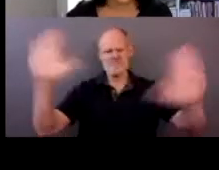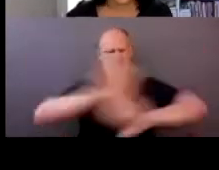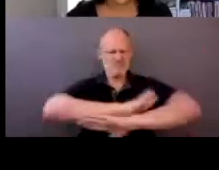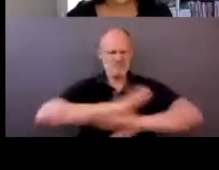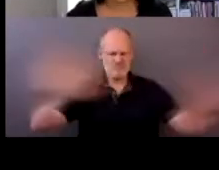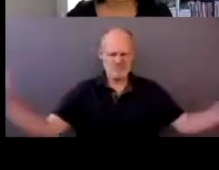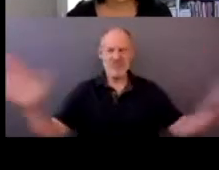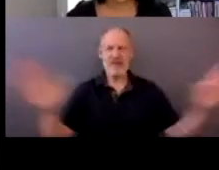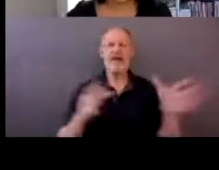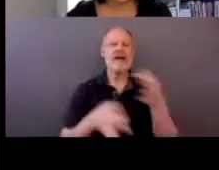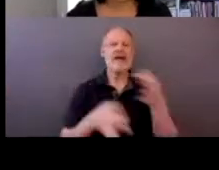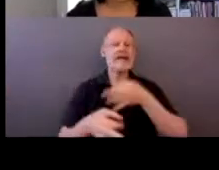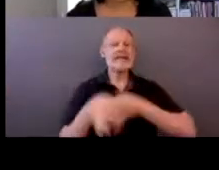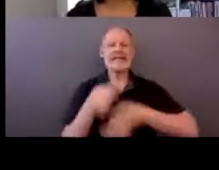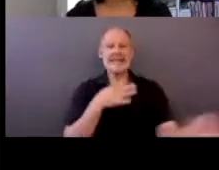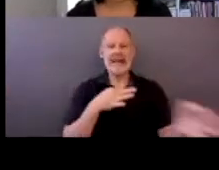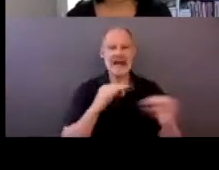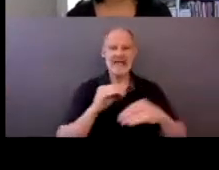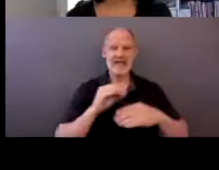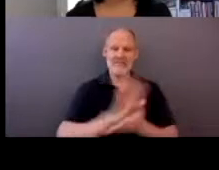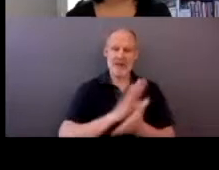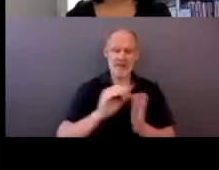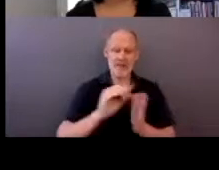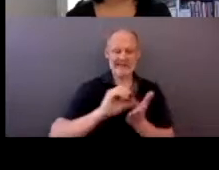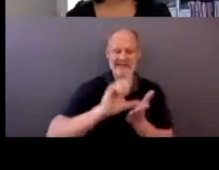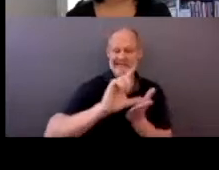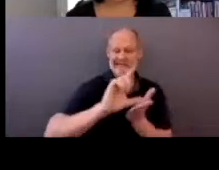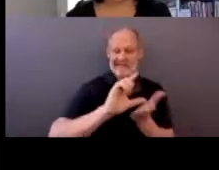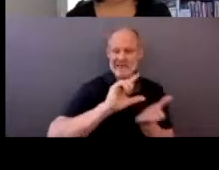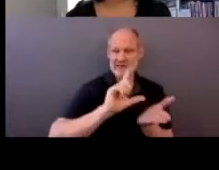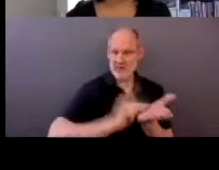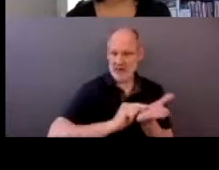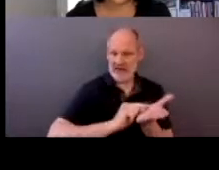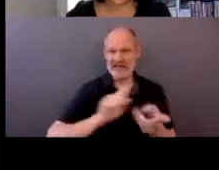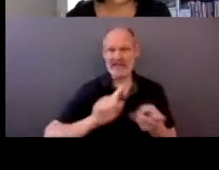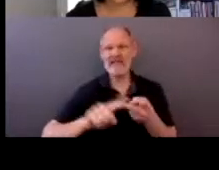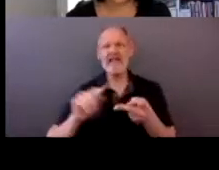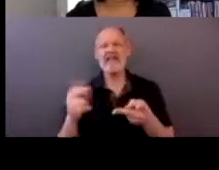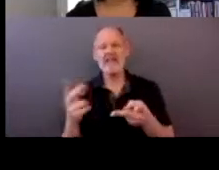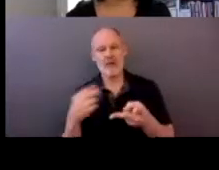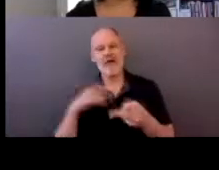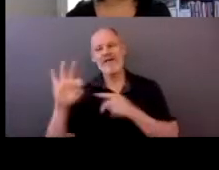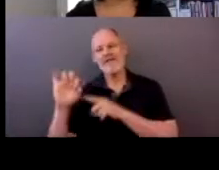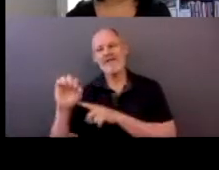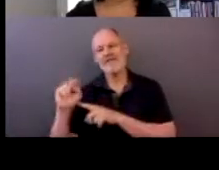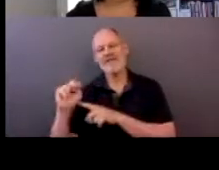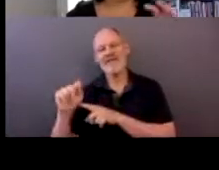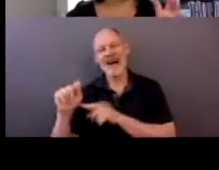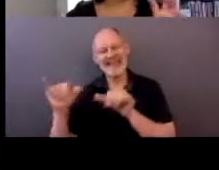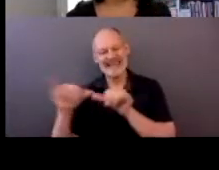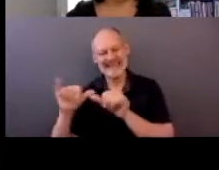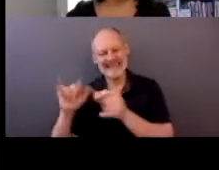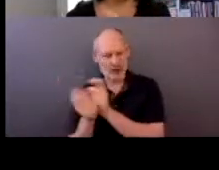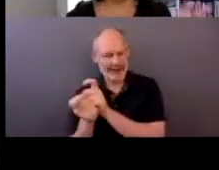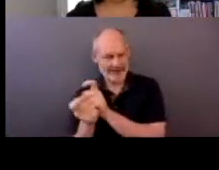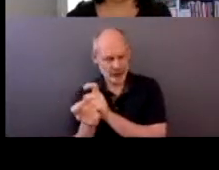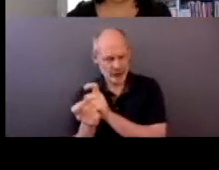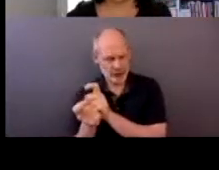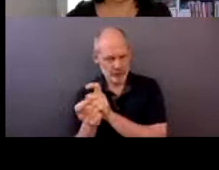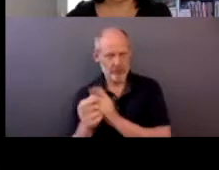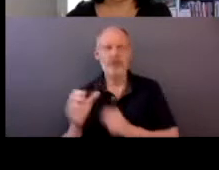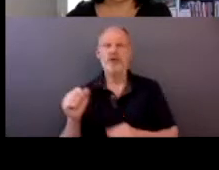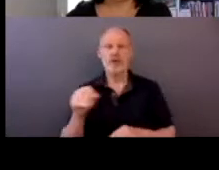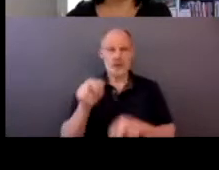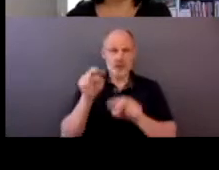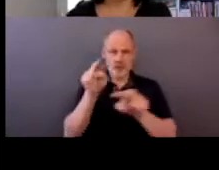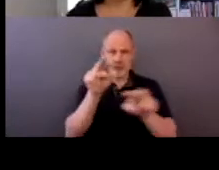side on label copy. So if anyone wanted to visit in person, that has a larger font size throughout.